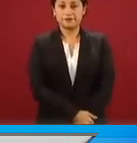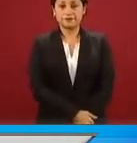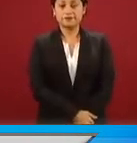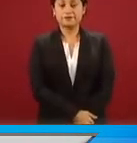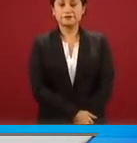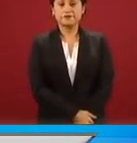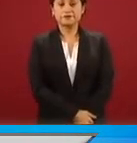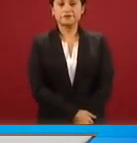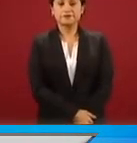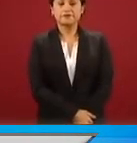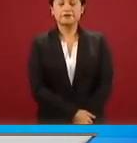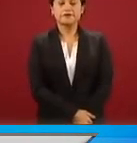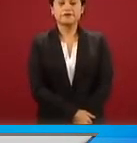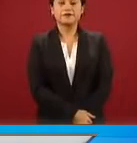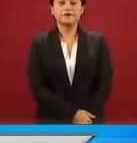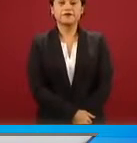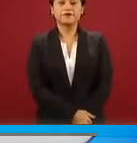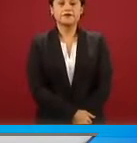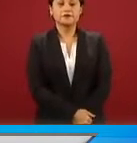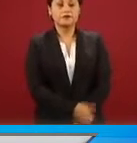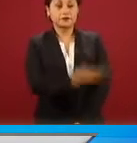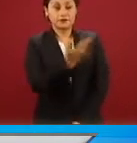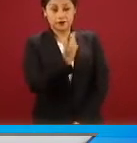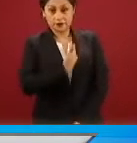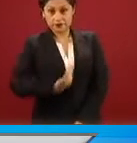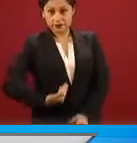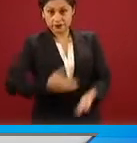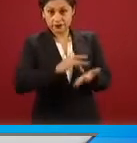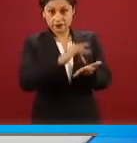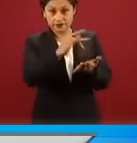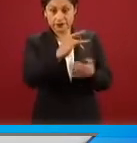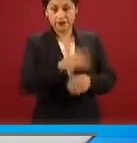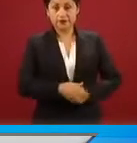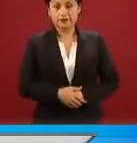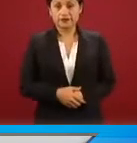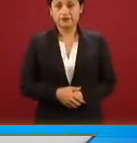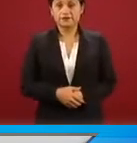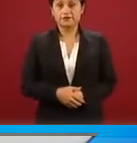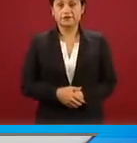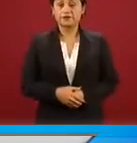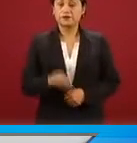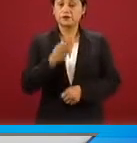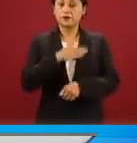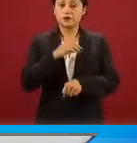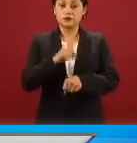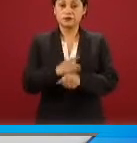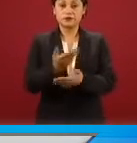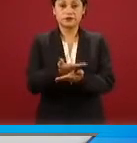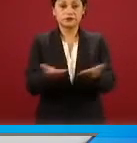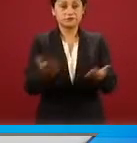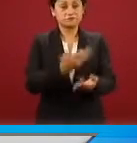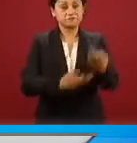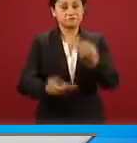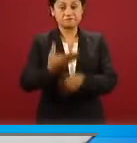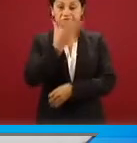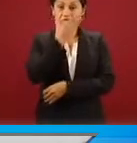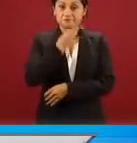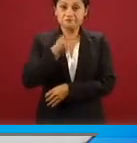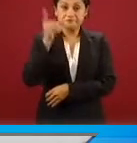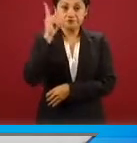and for the bribes of this company in order to finance the Peña campaign and finally for the purchase of Pemex from a fertilizer plant